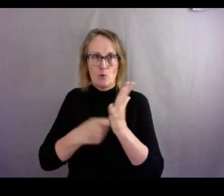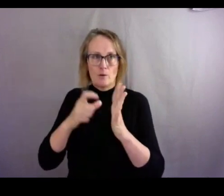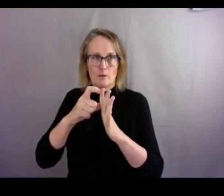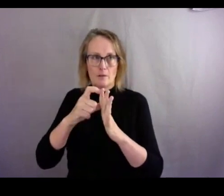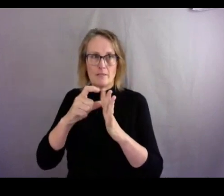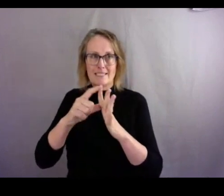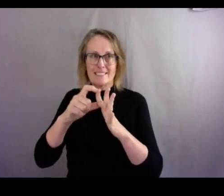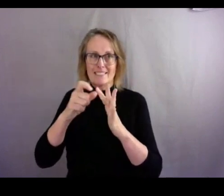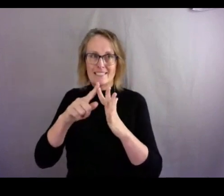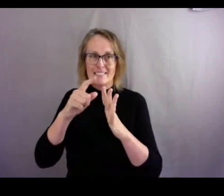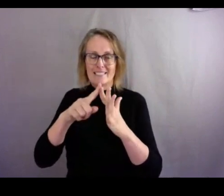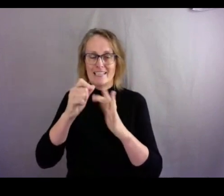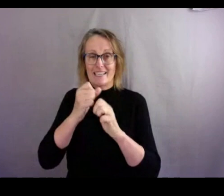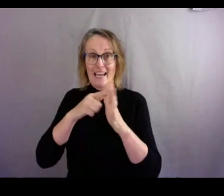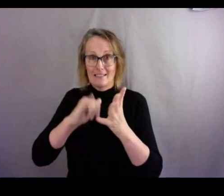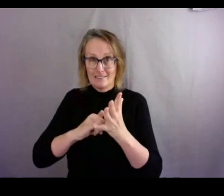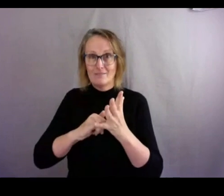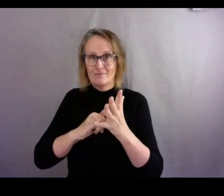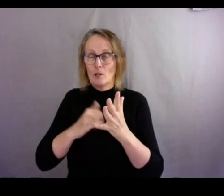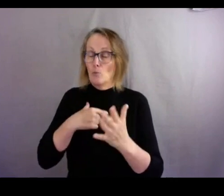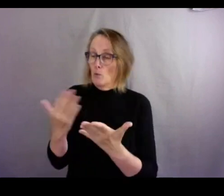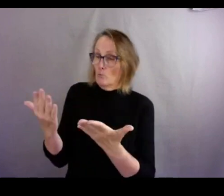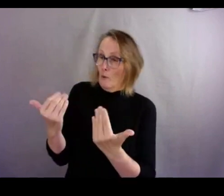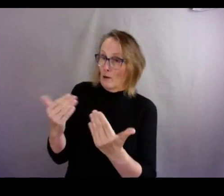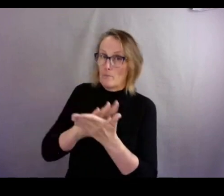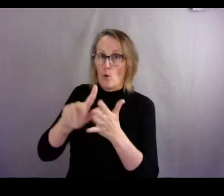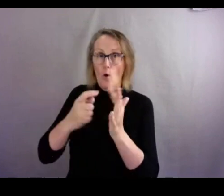and Edouard Manet. Please join me in welcoming Henri to the stage.